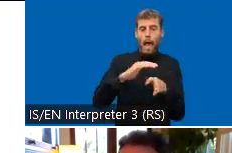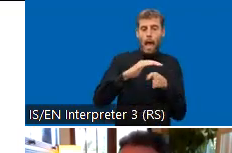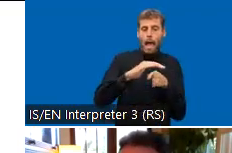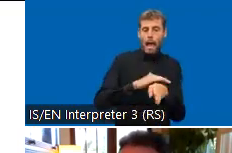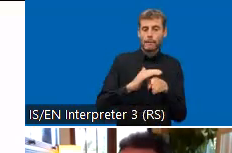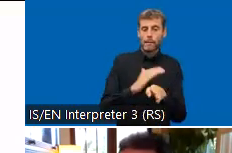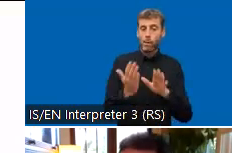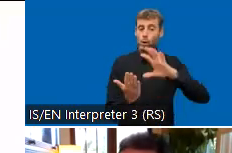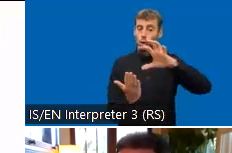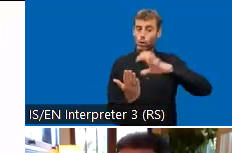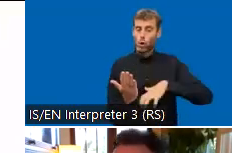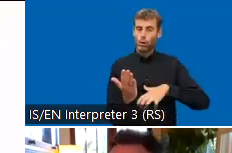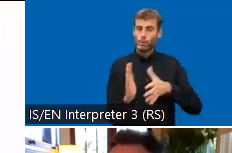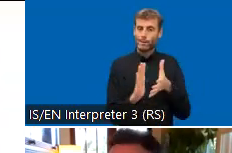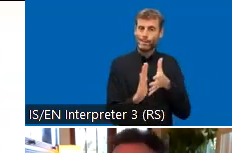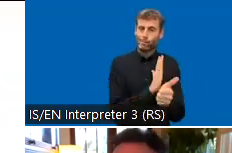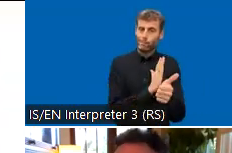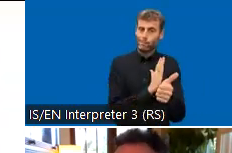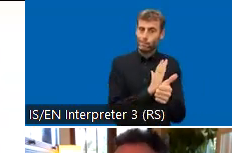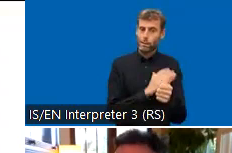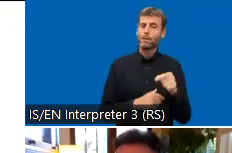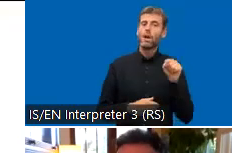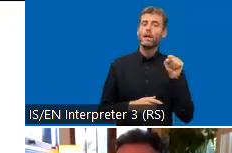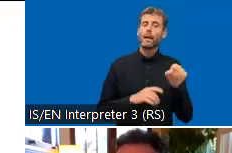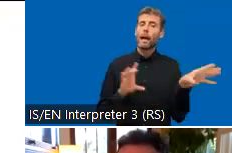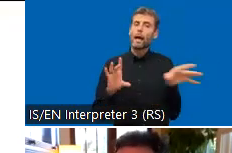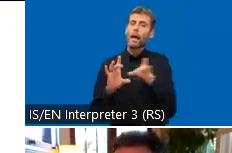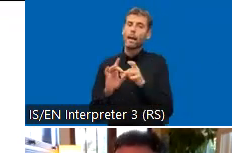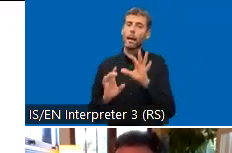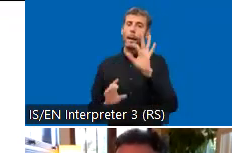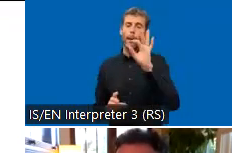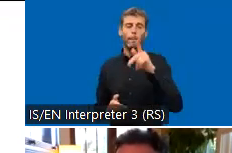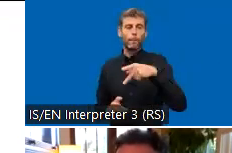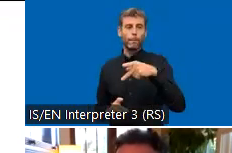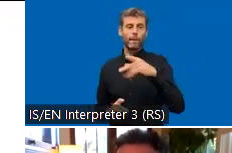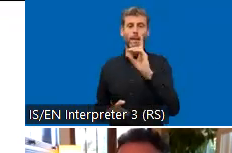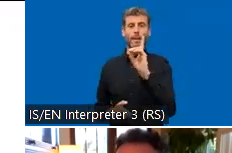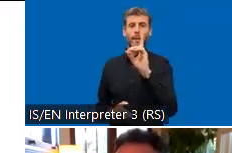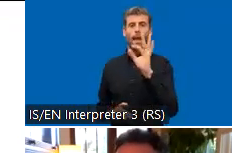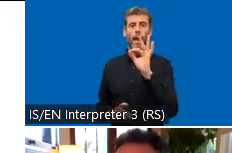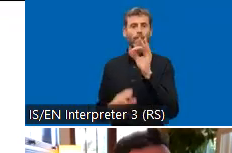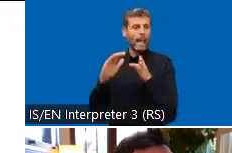and it heavily leans on PDF accessibility, but it covers other document formats.